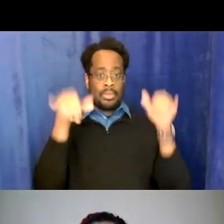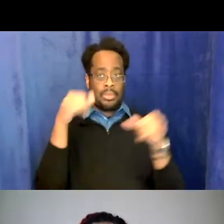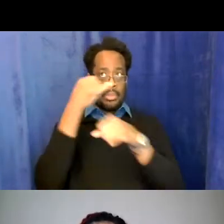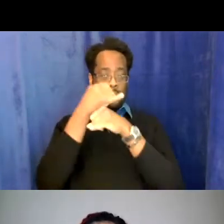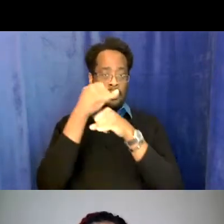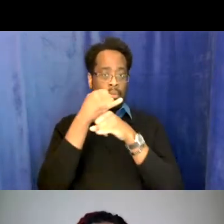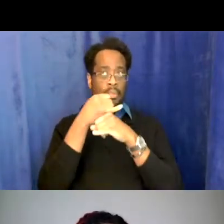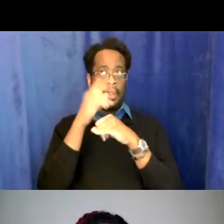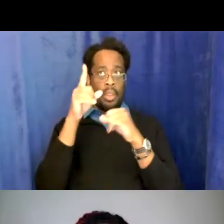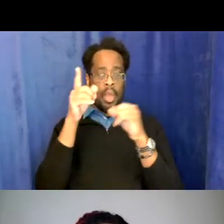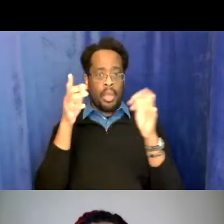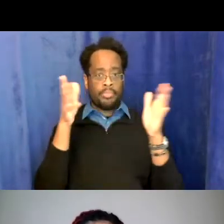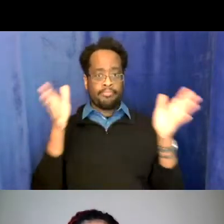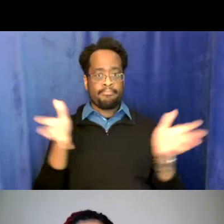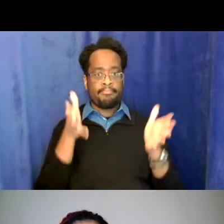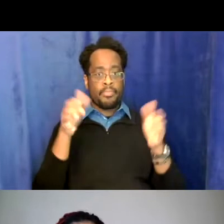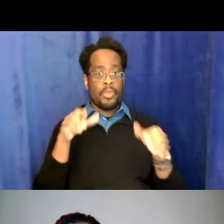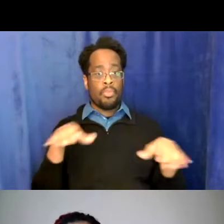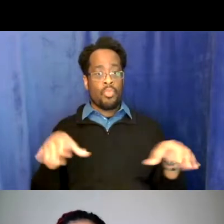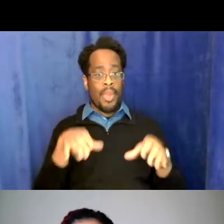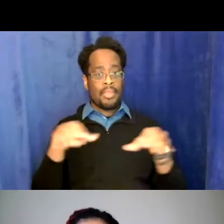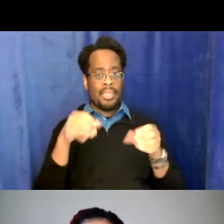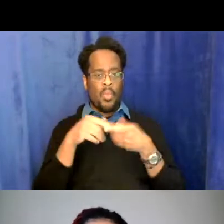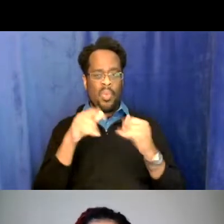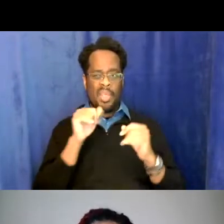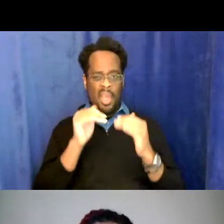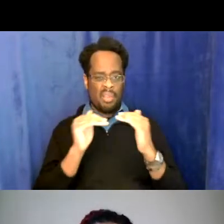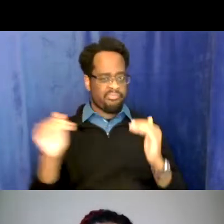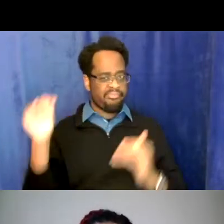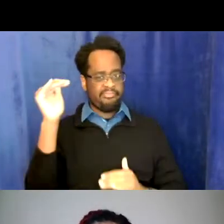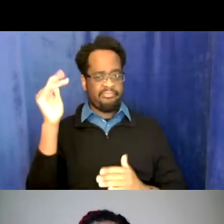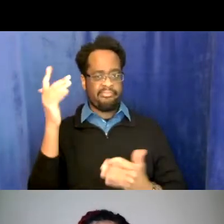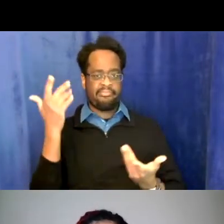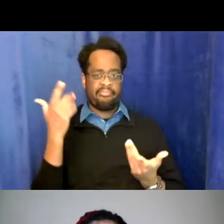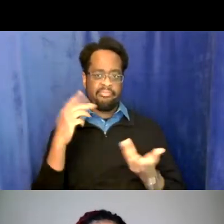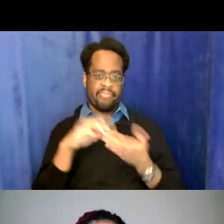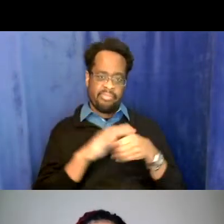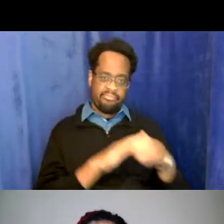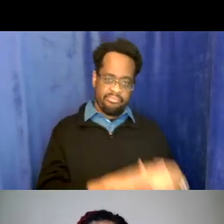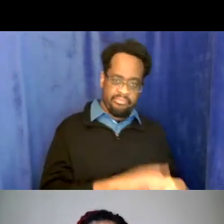on who has the power and who has the power is determined by the system and the activities